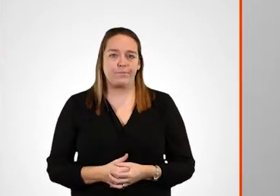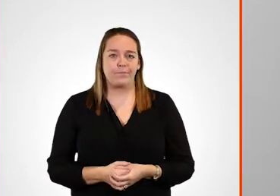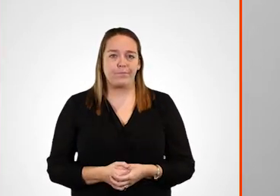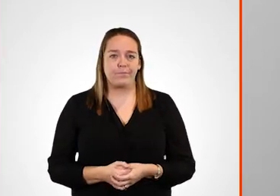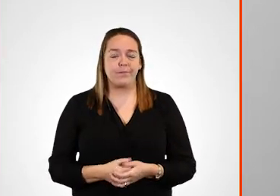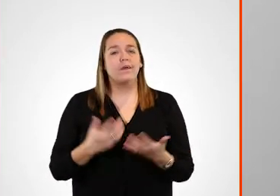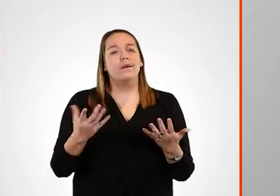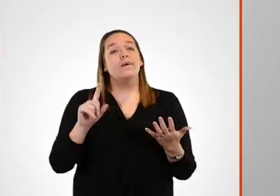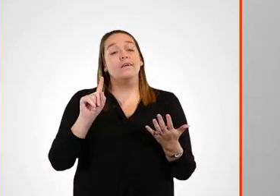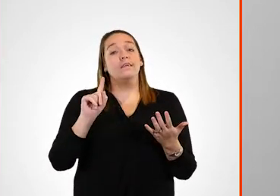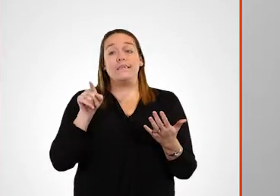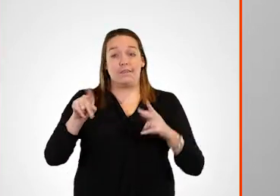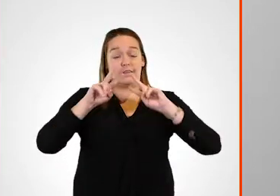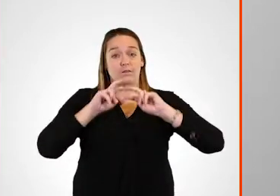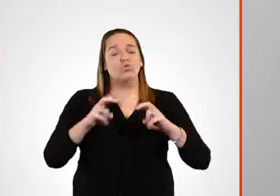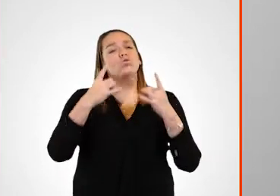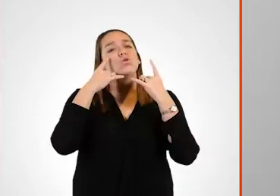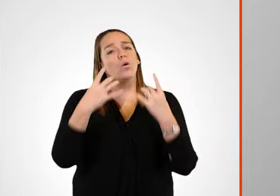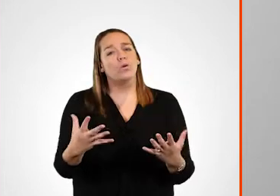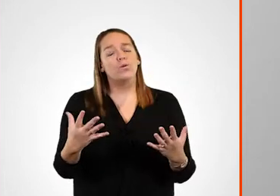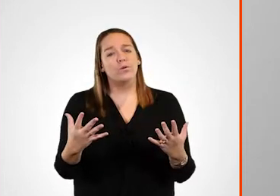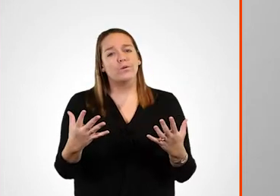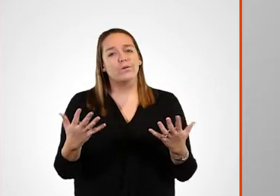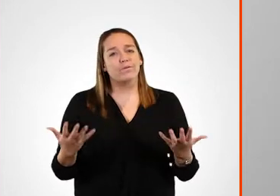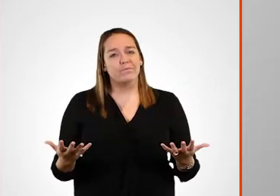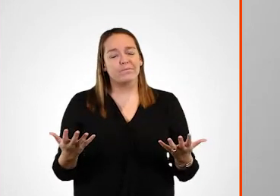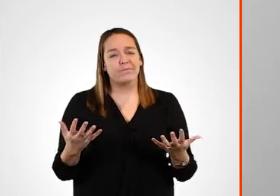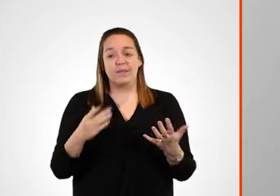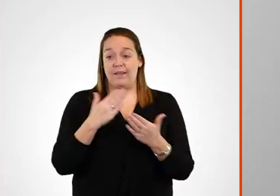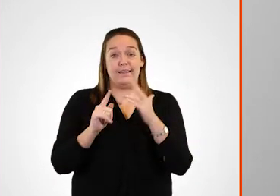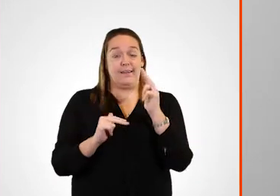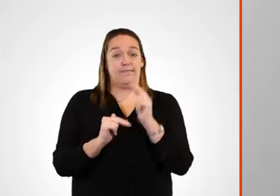But this study kind of documents for us the developmental delays